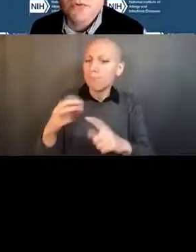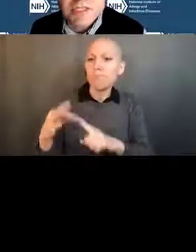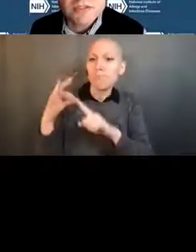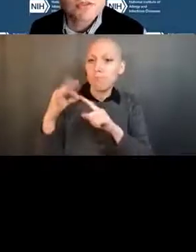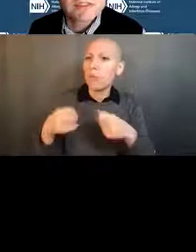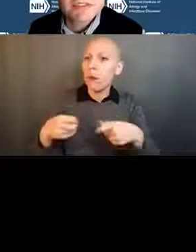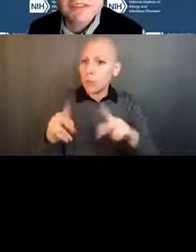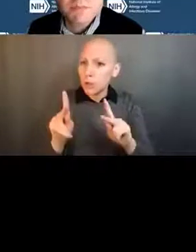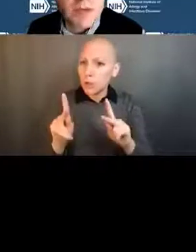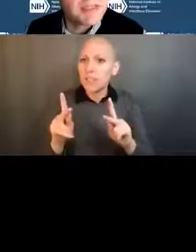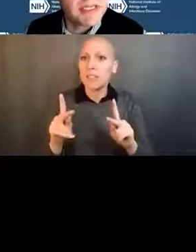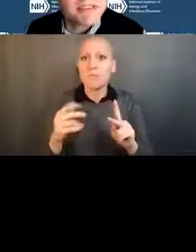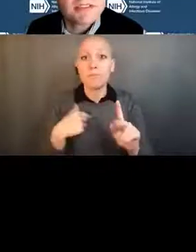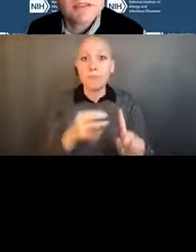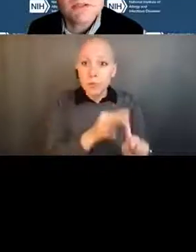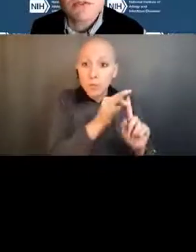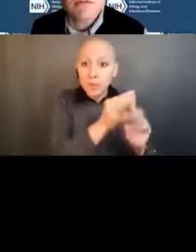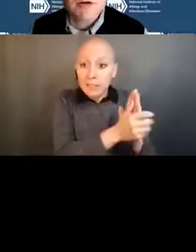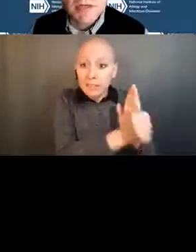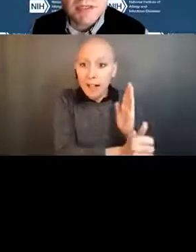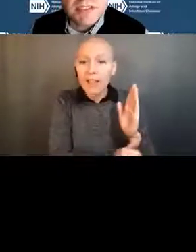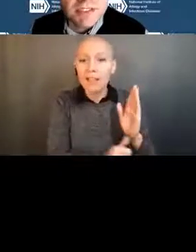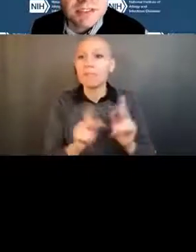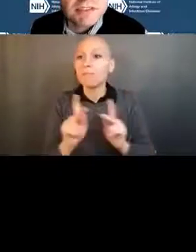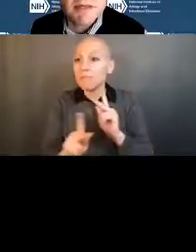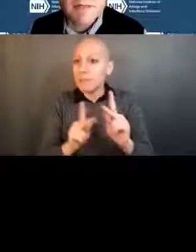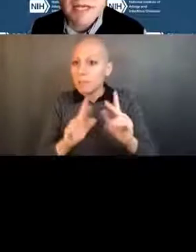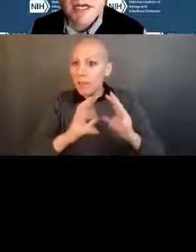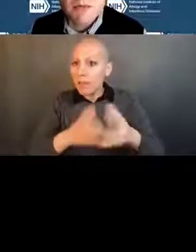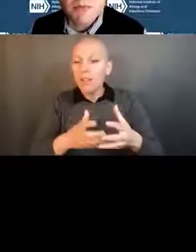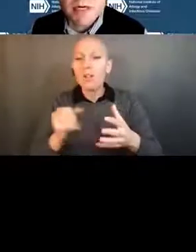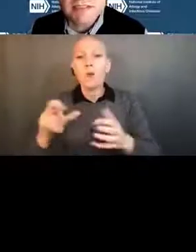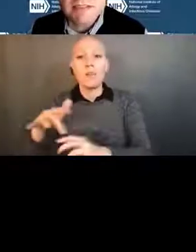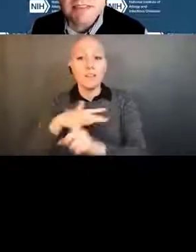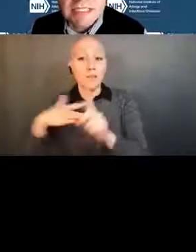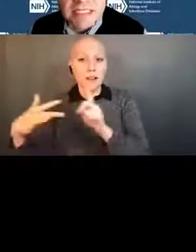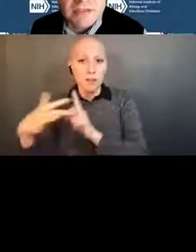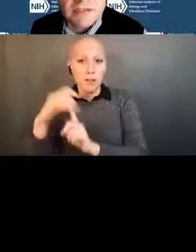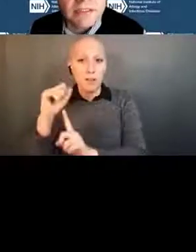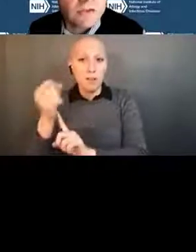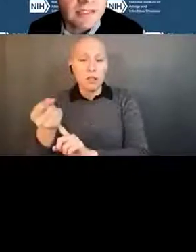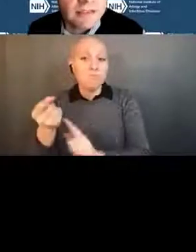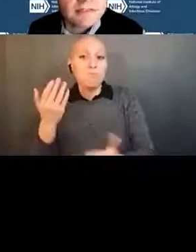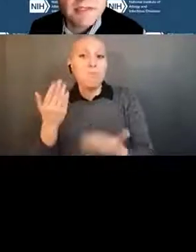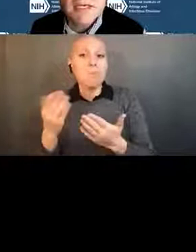resources, populations or environmental conditions that may not be present here in the US